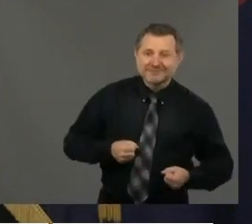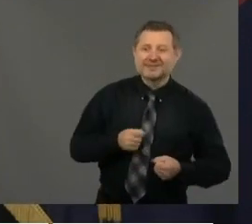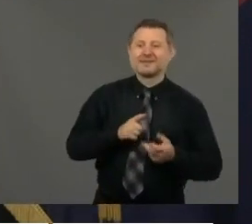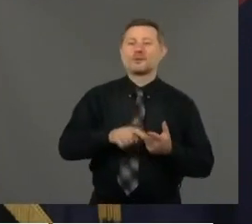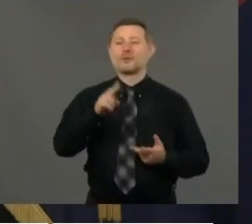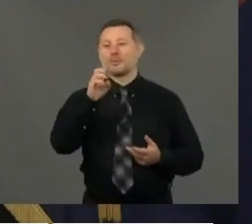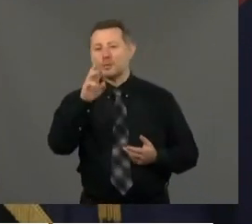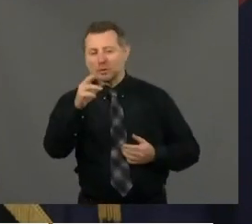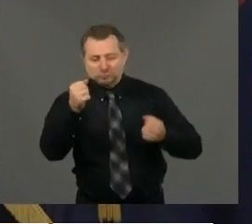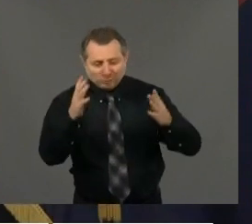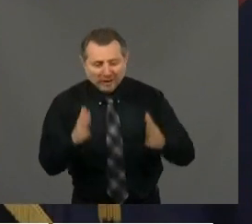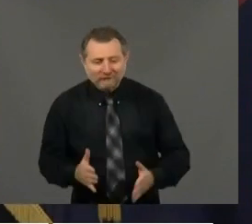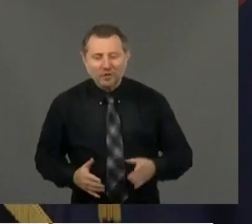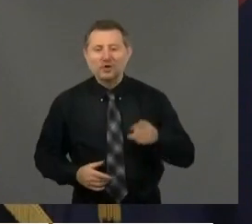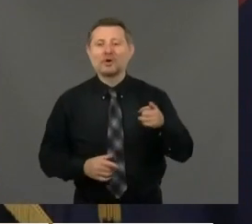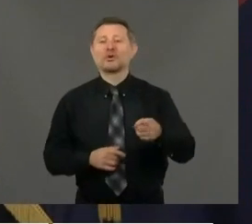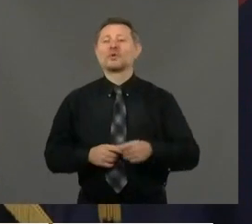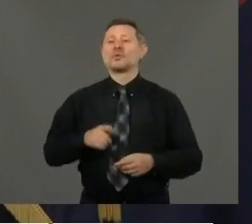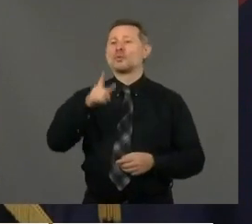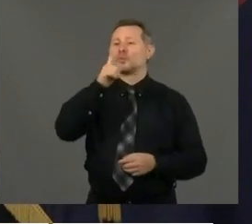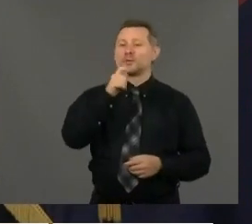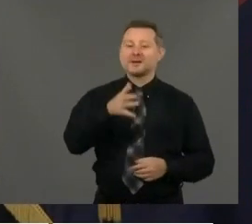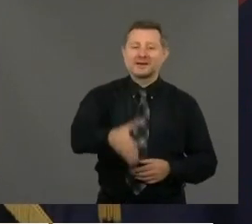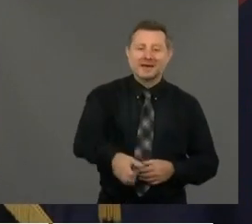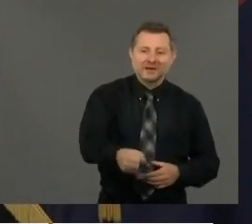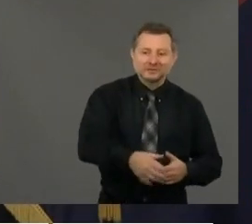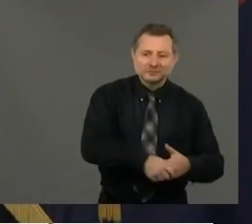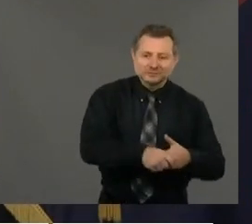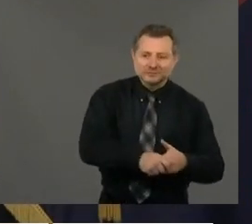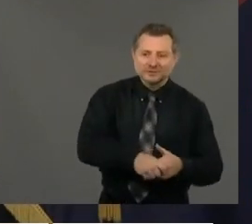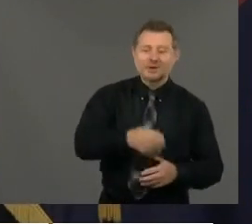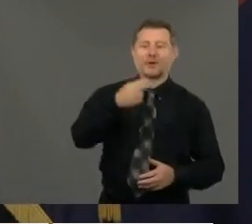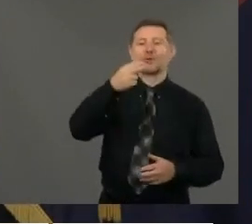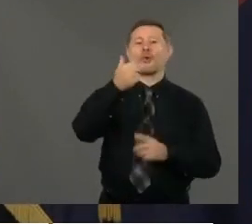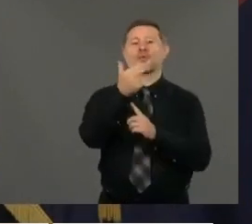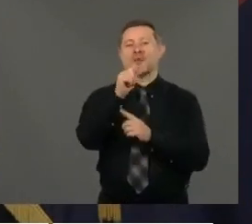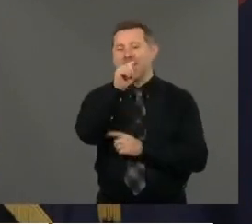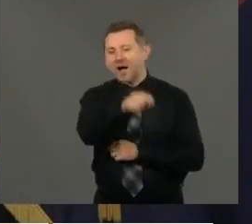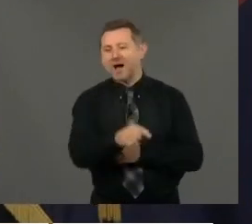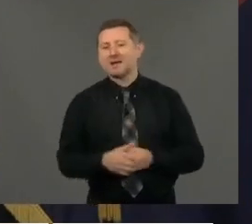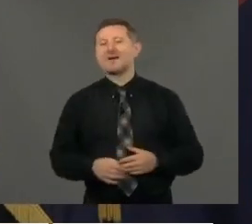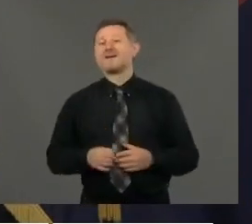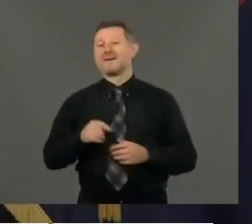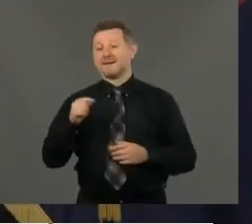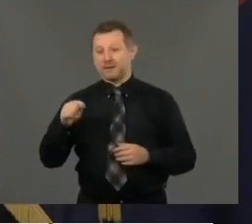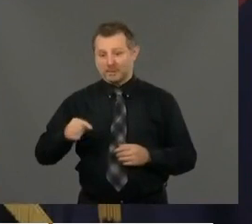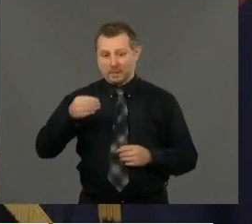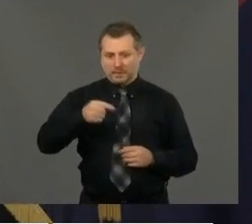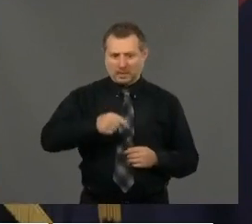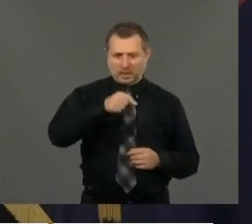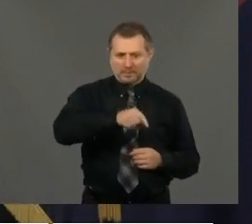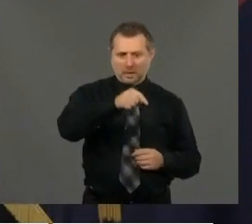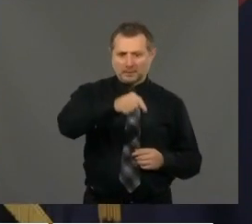SHE SAY HELLO TO, WHERE DID SHE